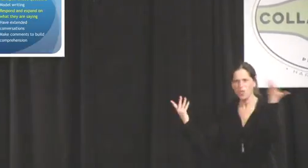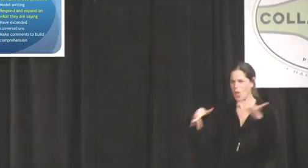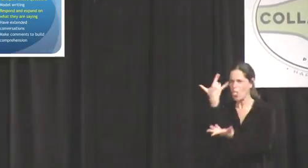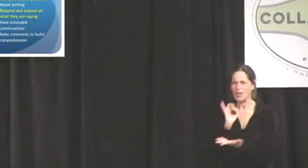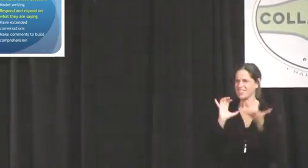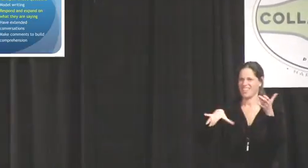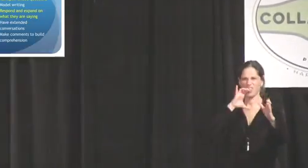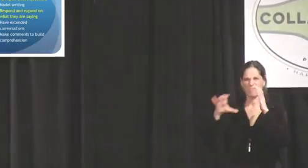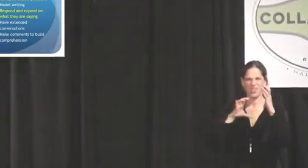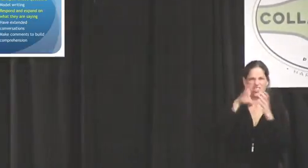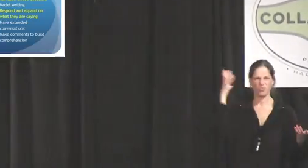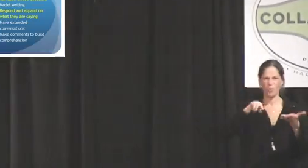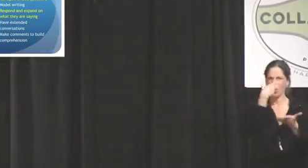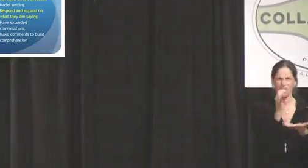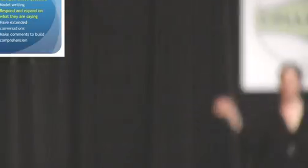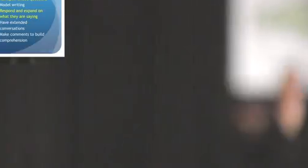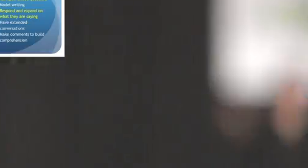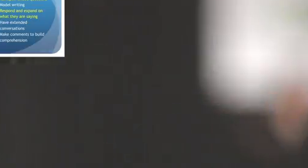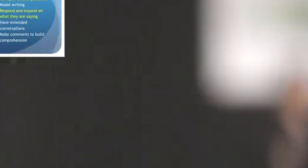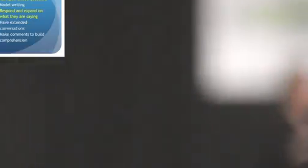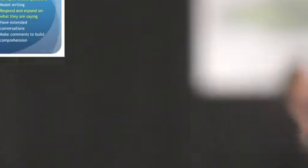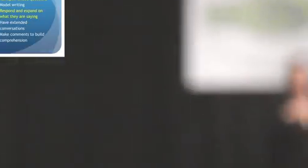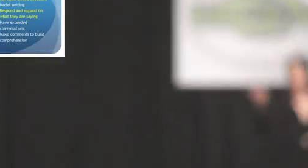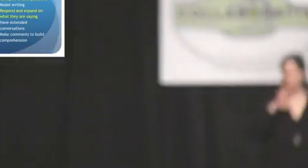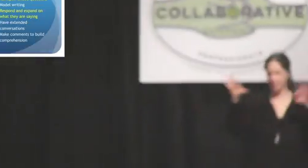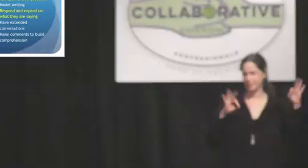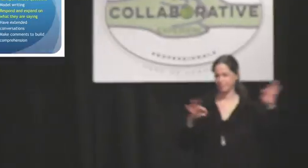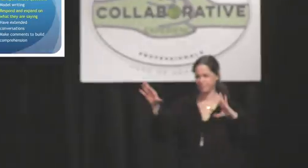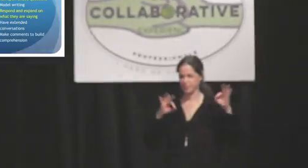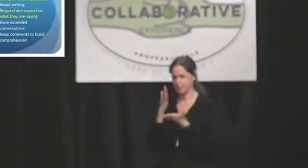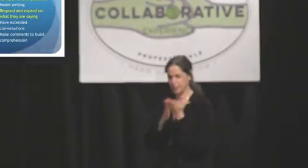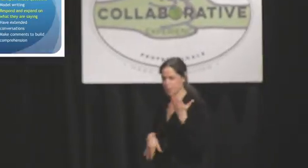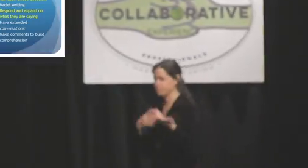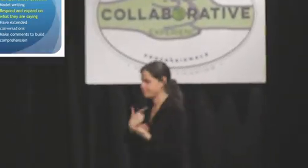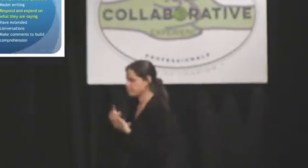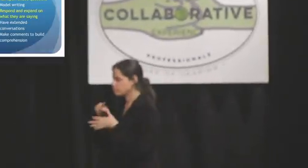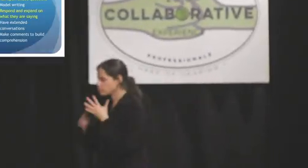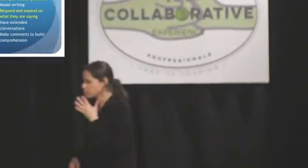And I know these are all kinds of things that you can do, so what are the strategies? This is a whole list, but I'm going to choose